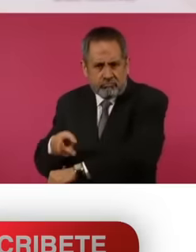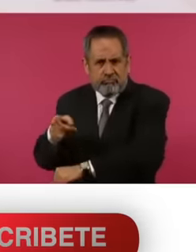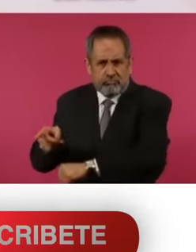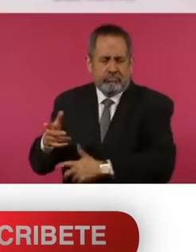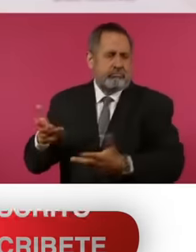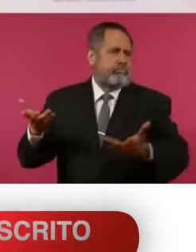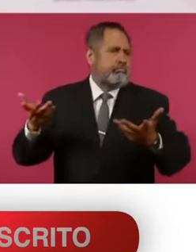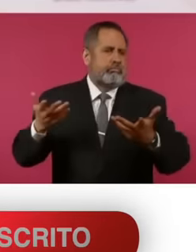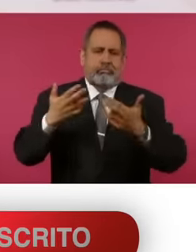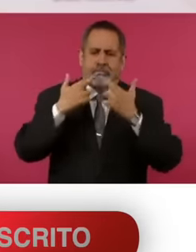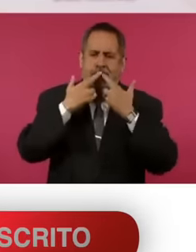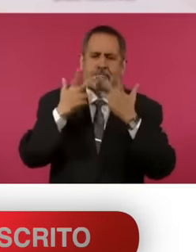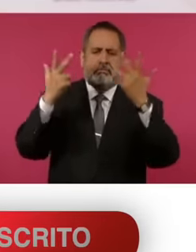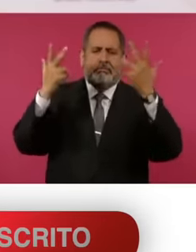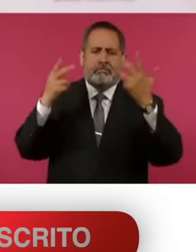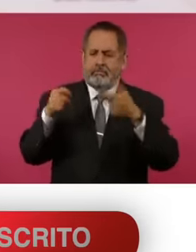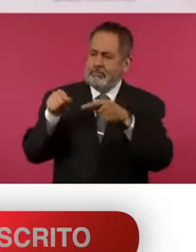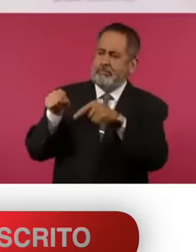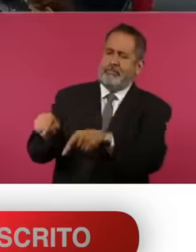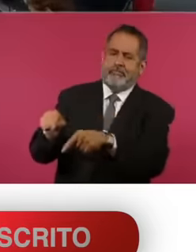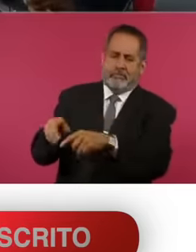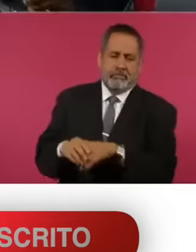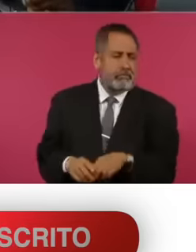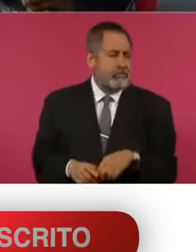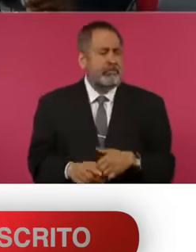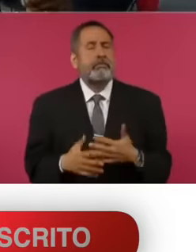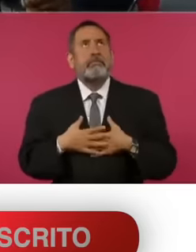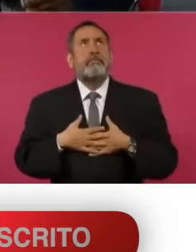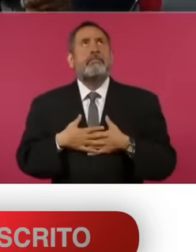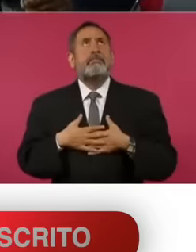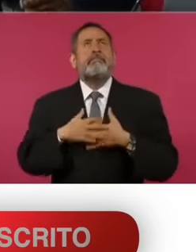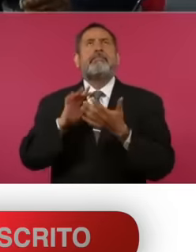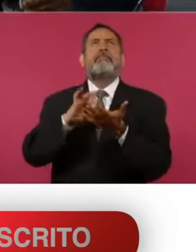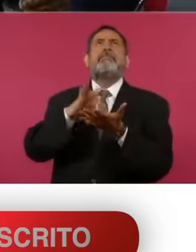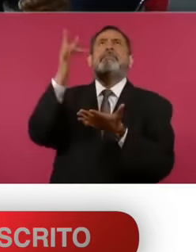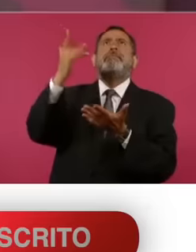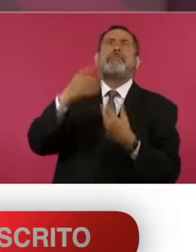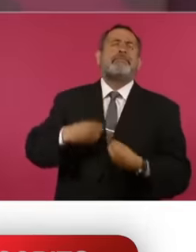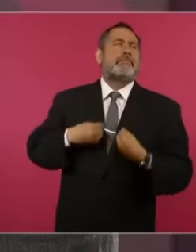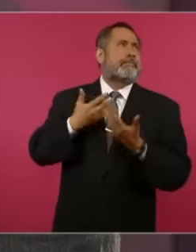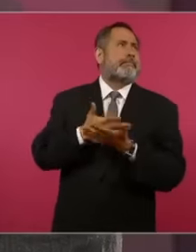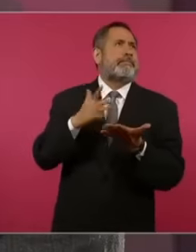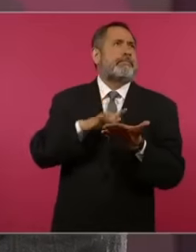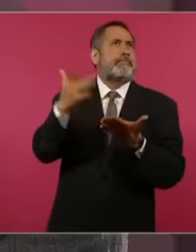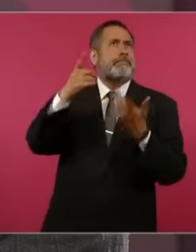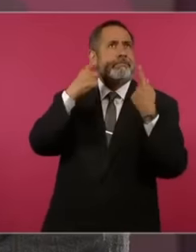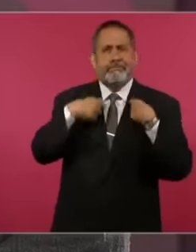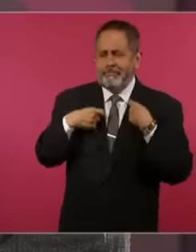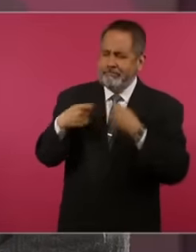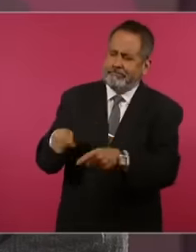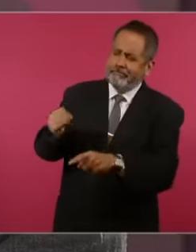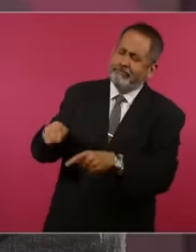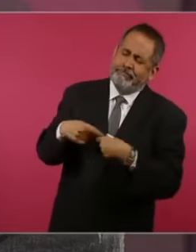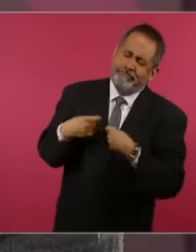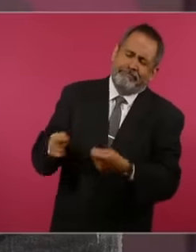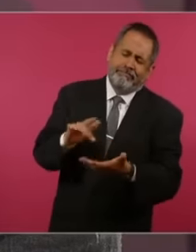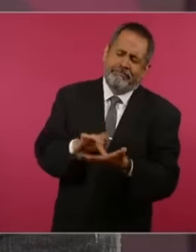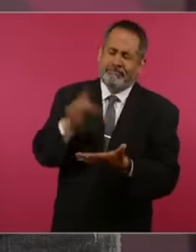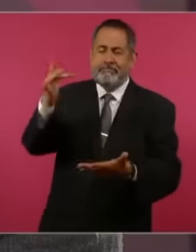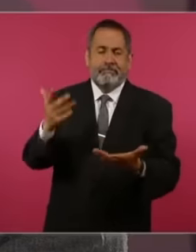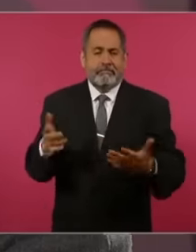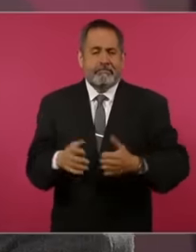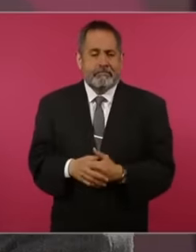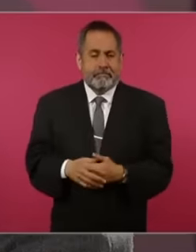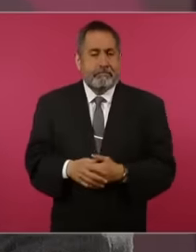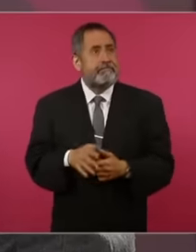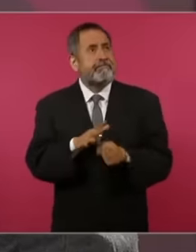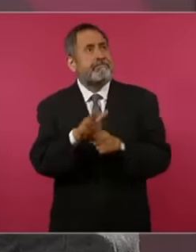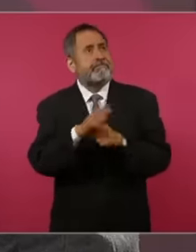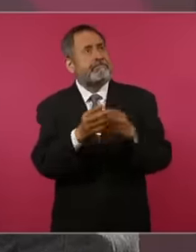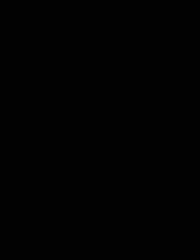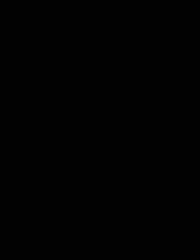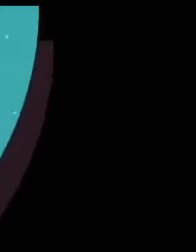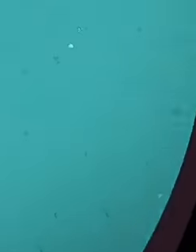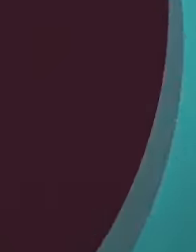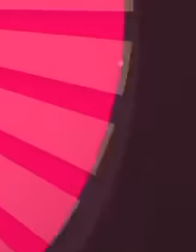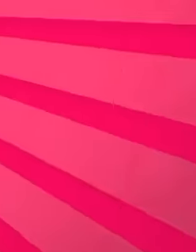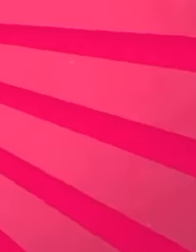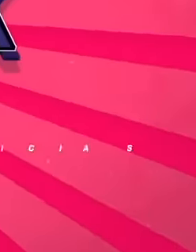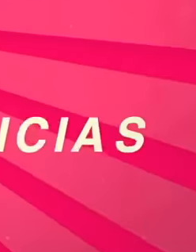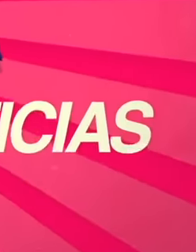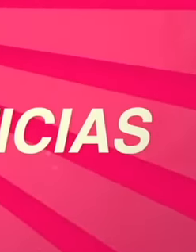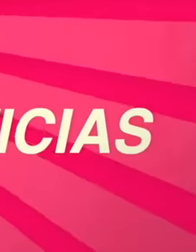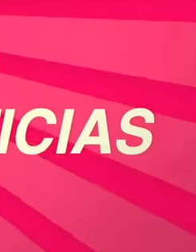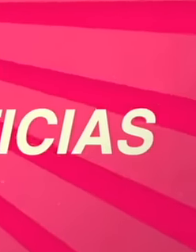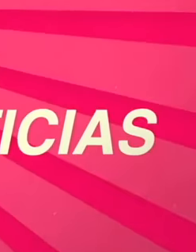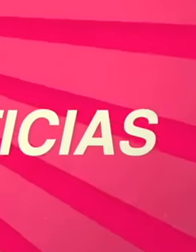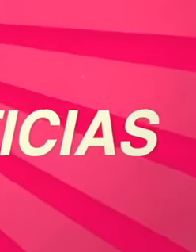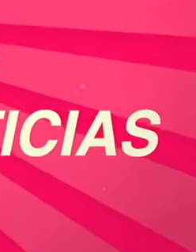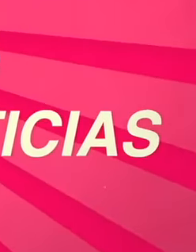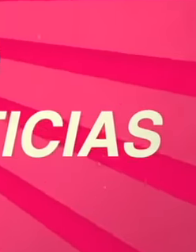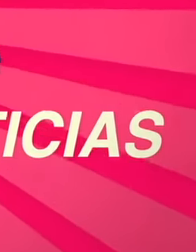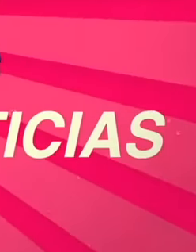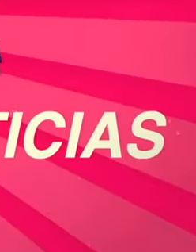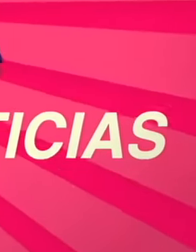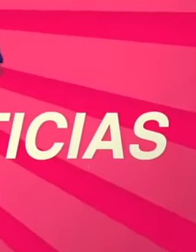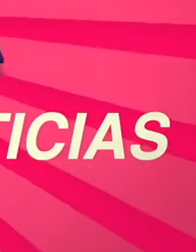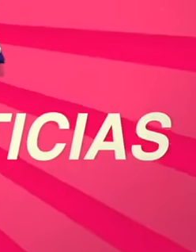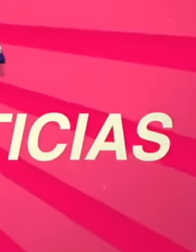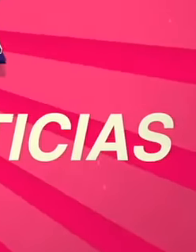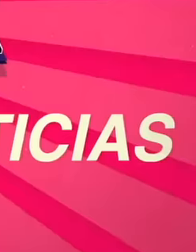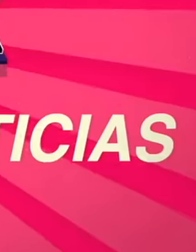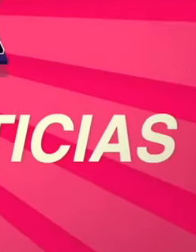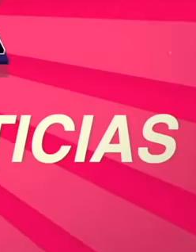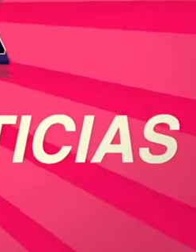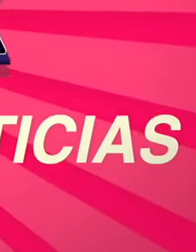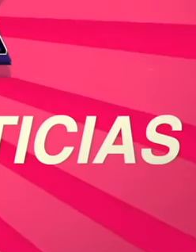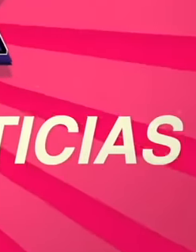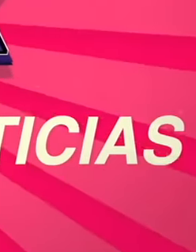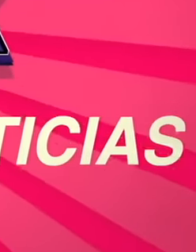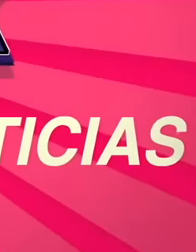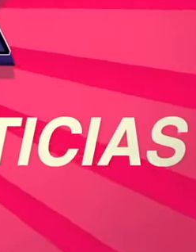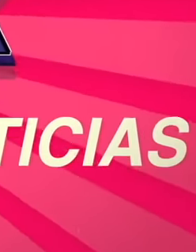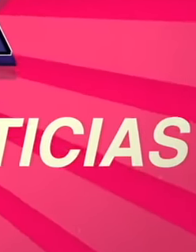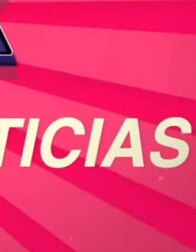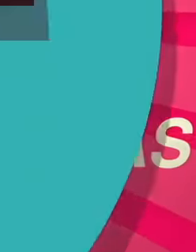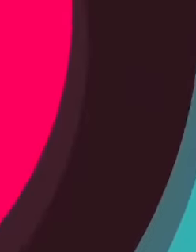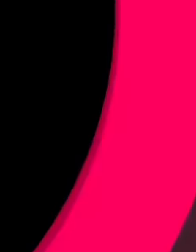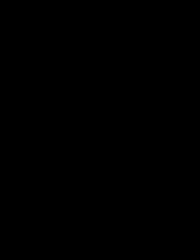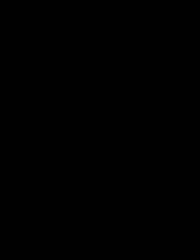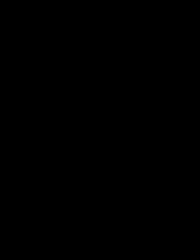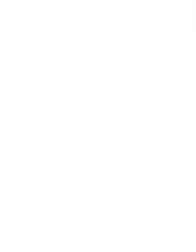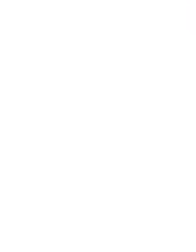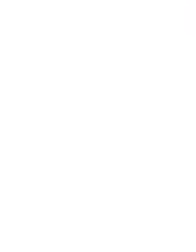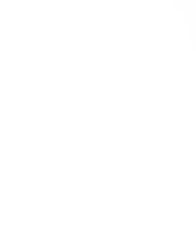more can I ask from life Thanks to the life that has given us so much